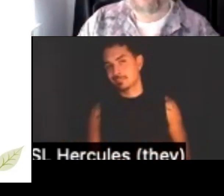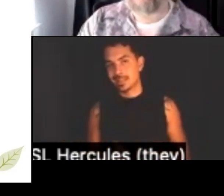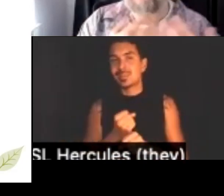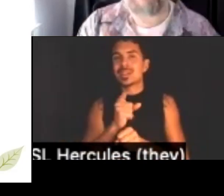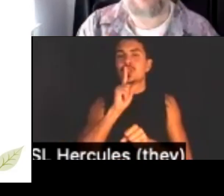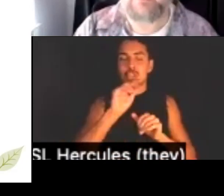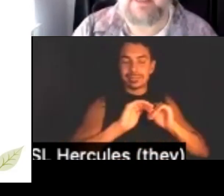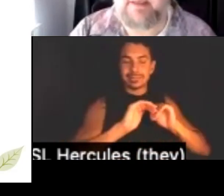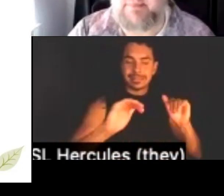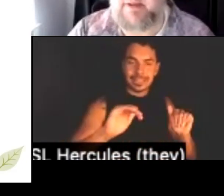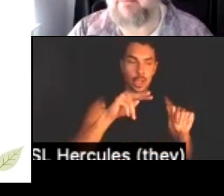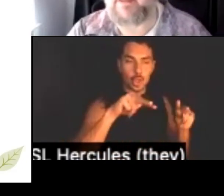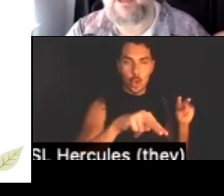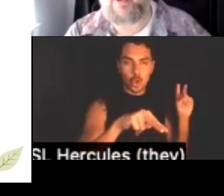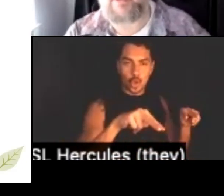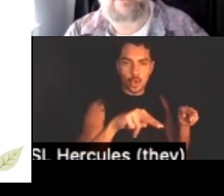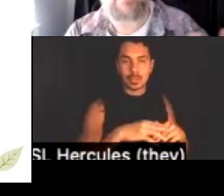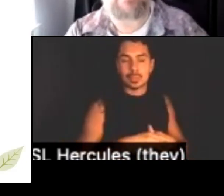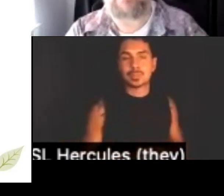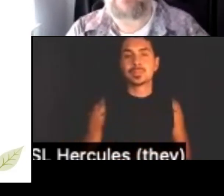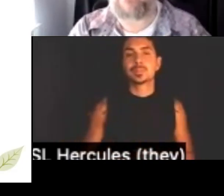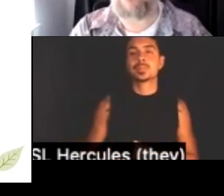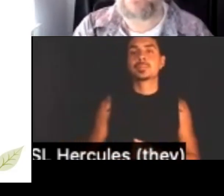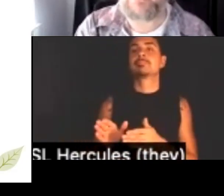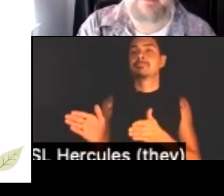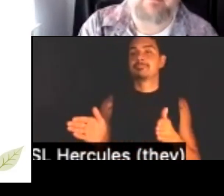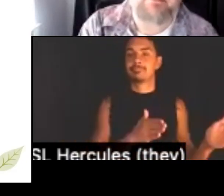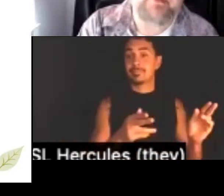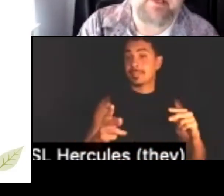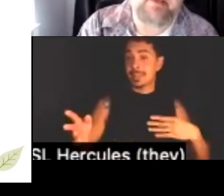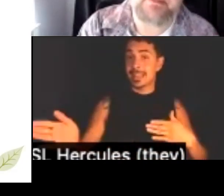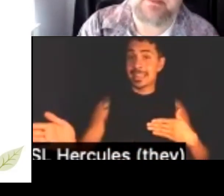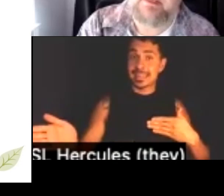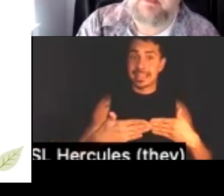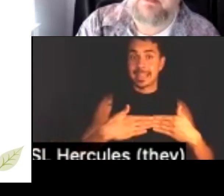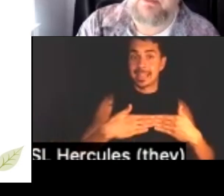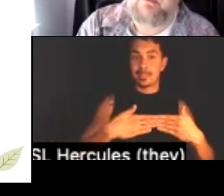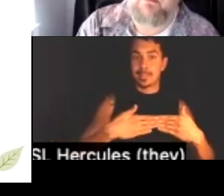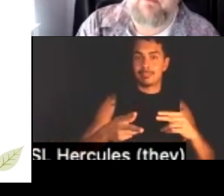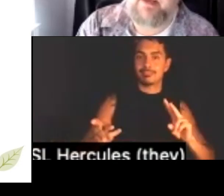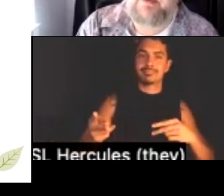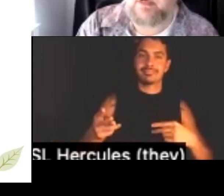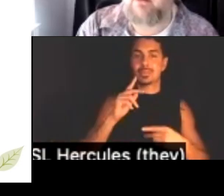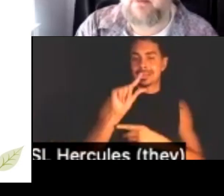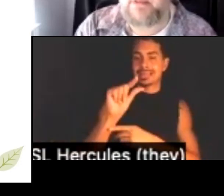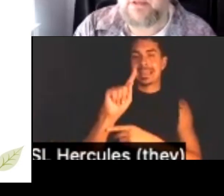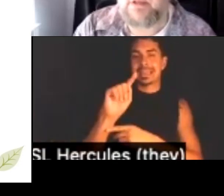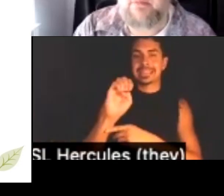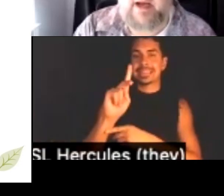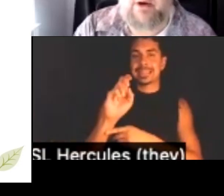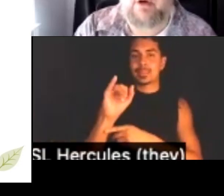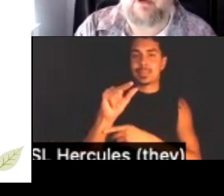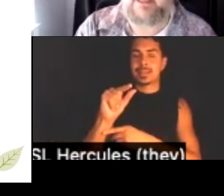So we've mentioned gatekeeping, you all did and I've mentioned it a couple of times. So providers are in a position of power